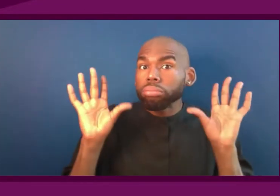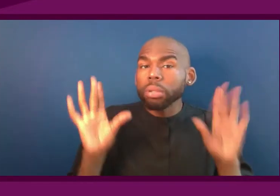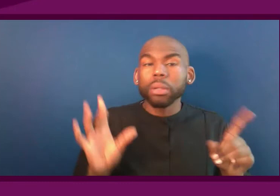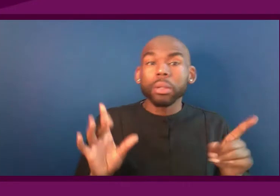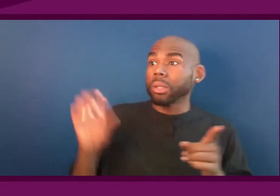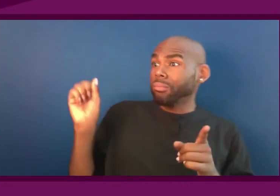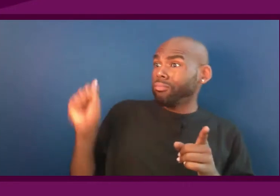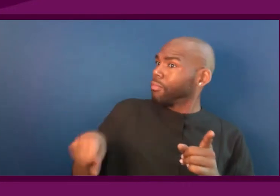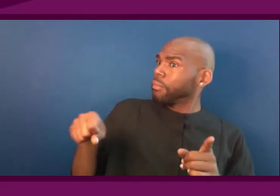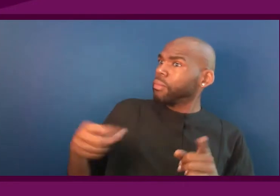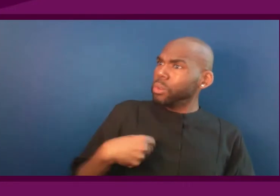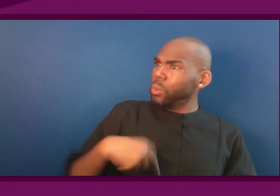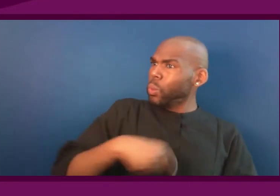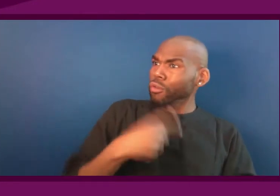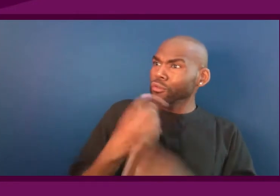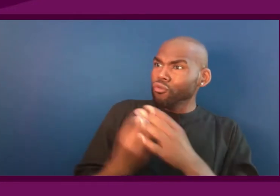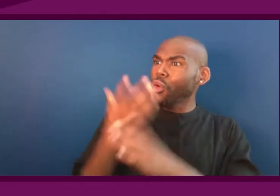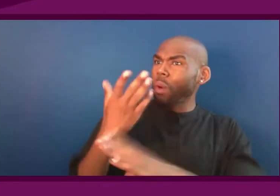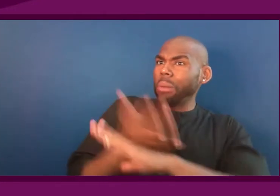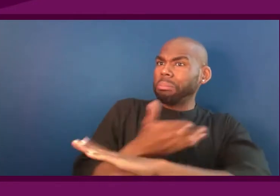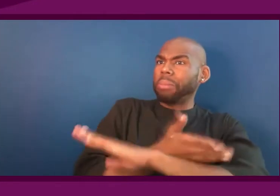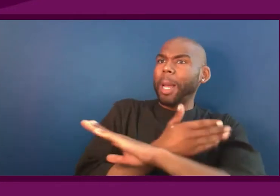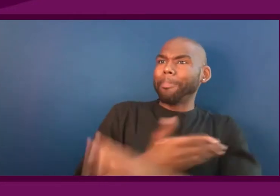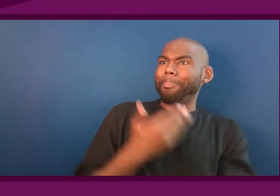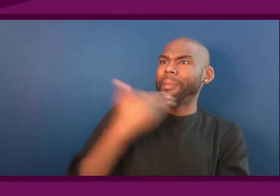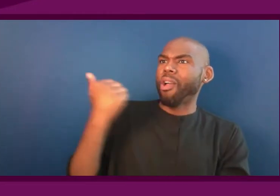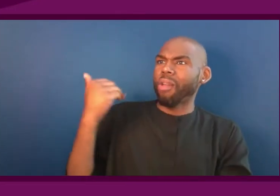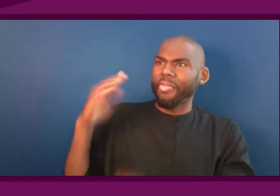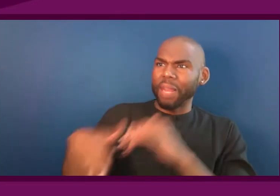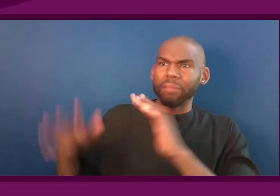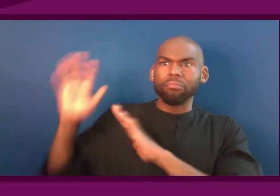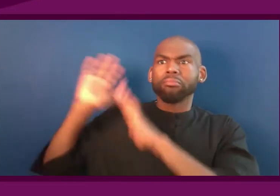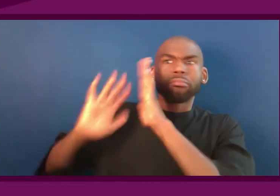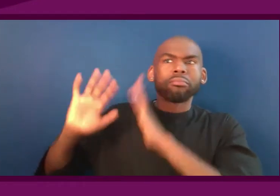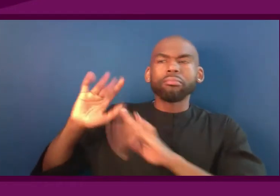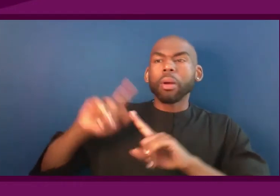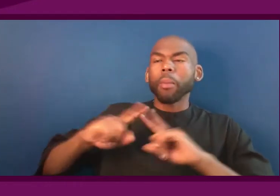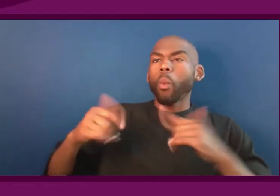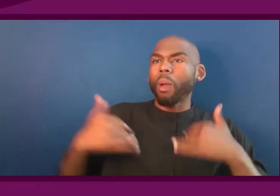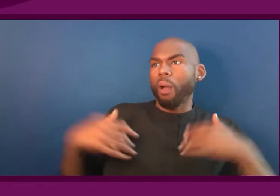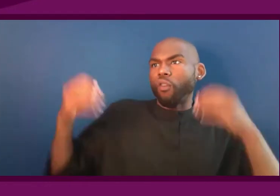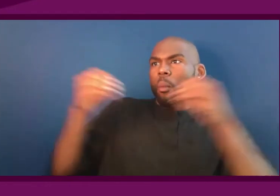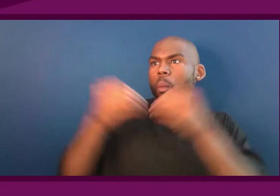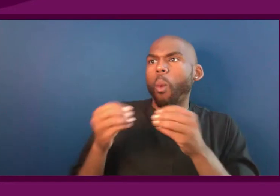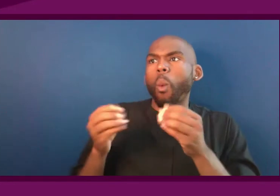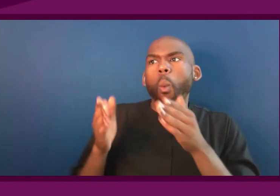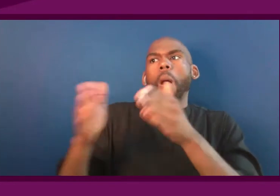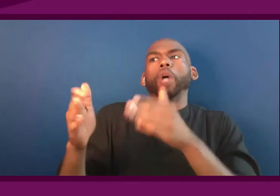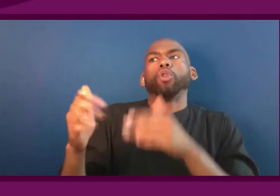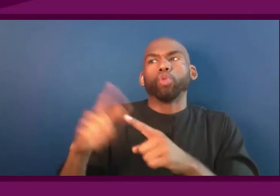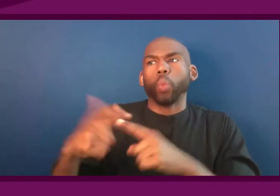inclusion for sure. And that's a great segue to my first question which is, how would you define